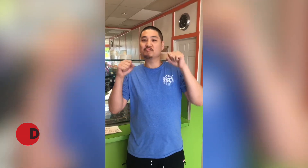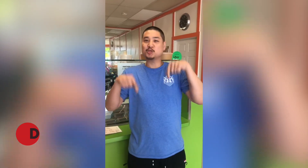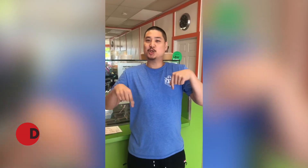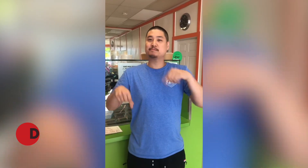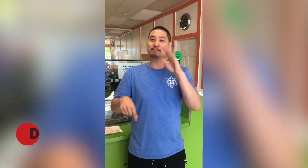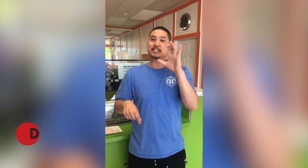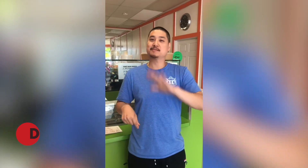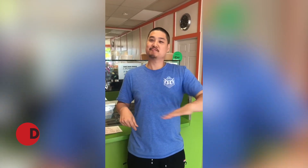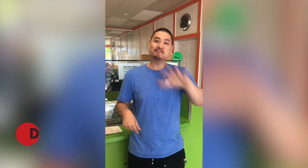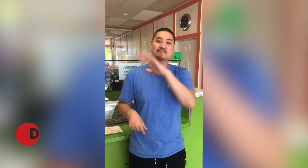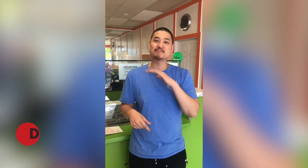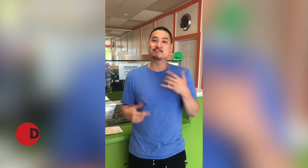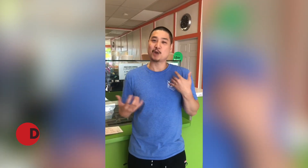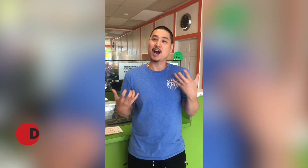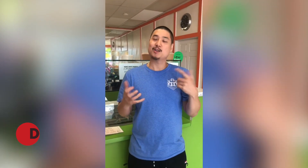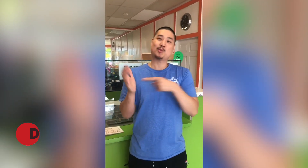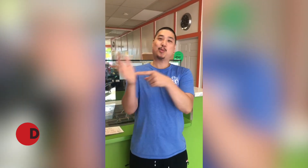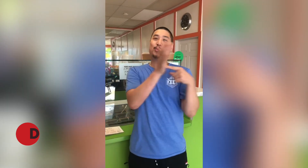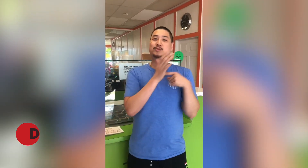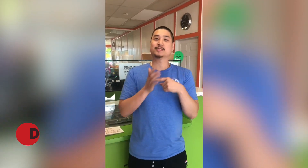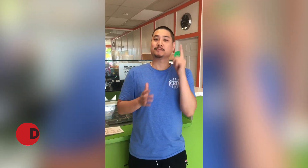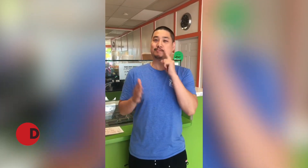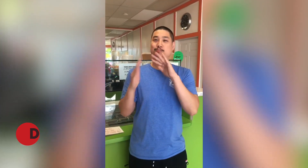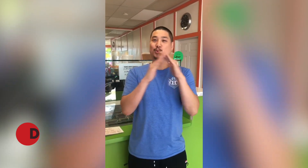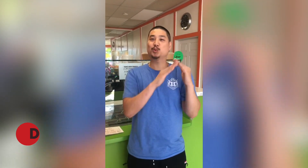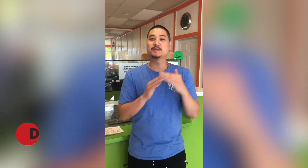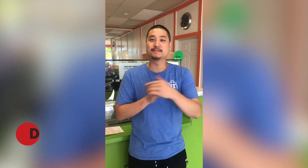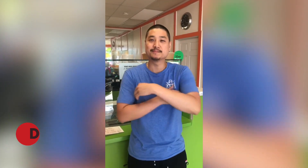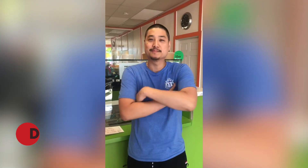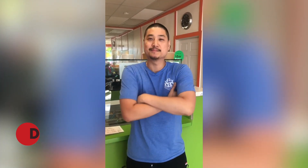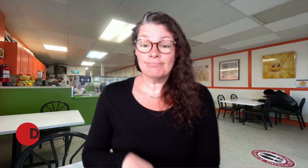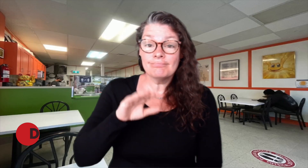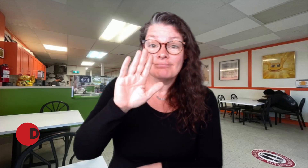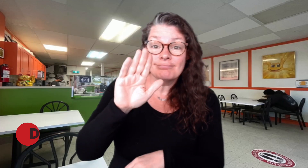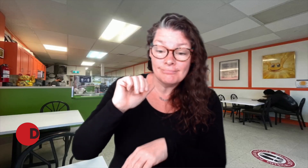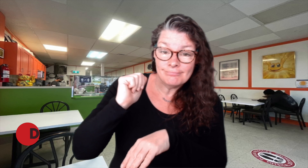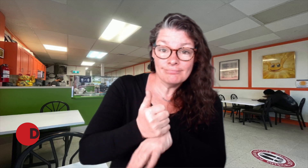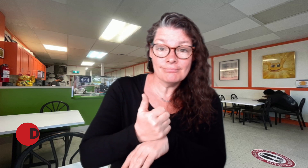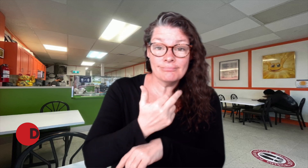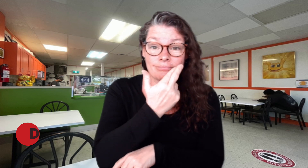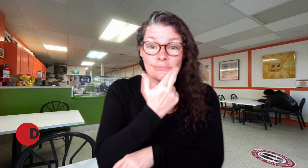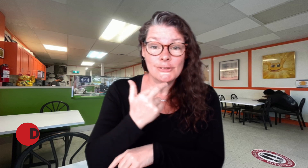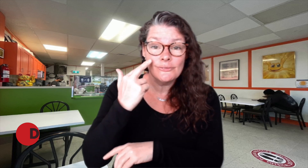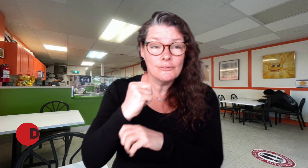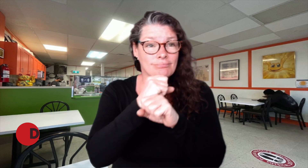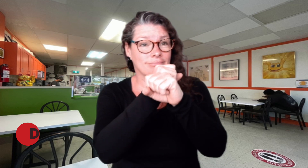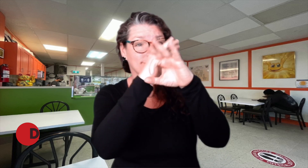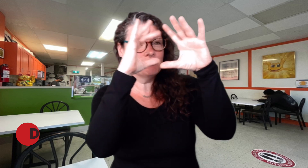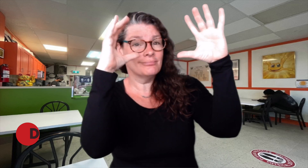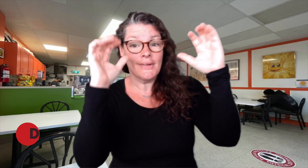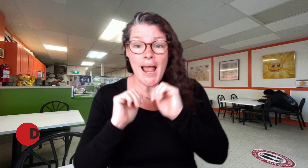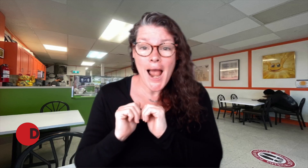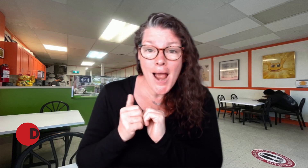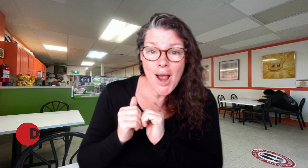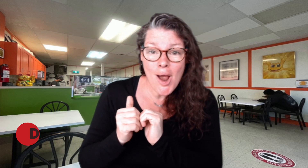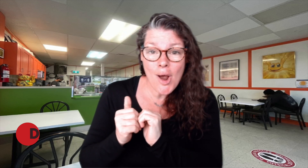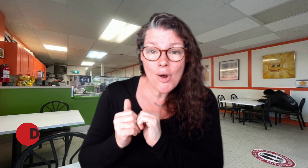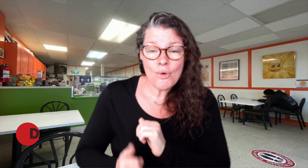I wanted to show the Deaf community that we can! [RAE-MAIRI]: How did you come up with the idea for the restaurant?